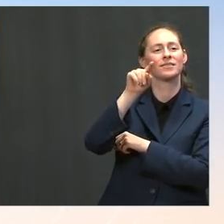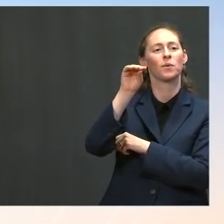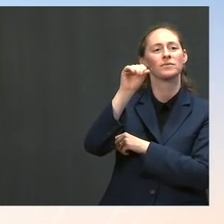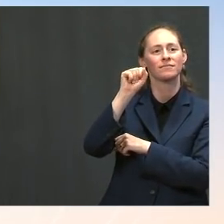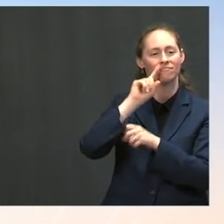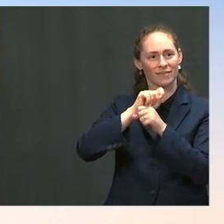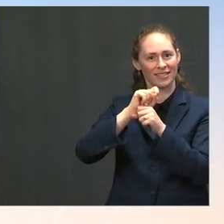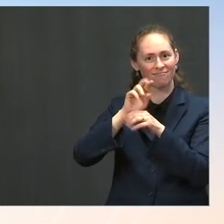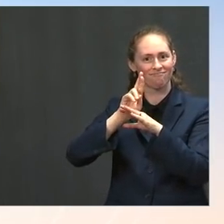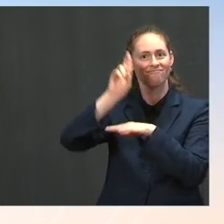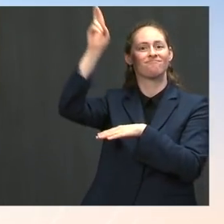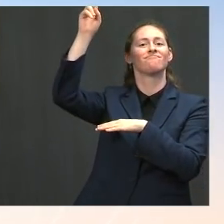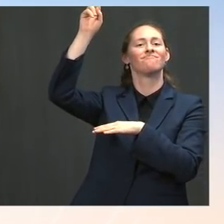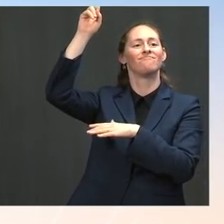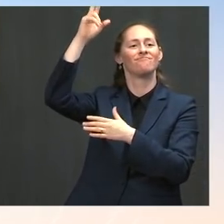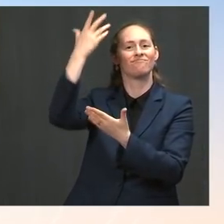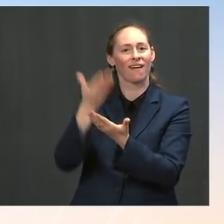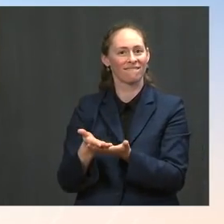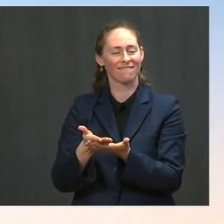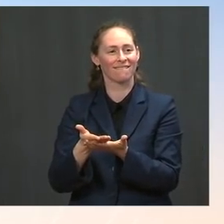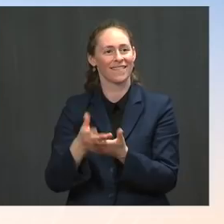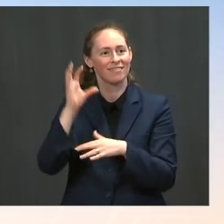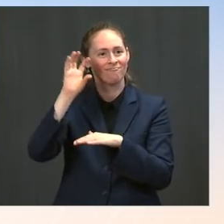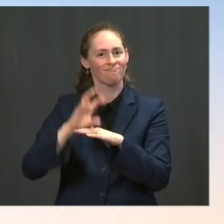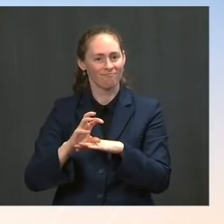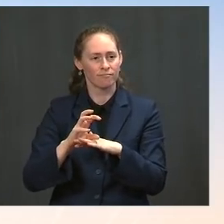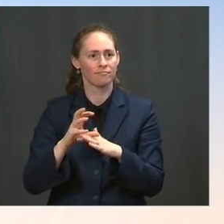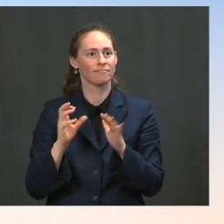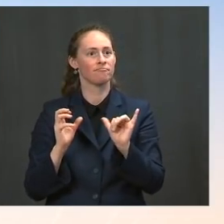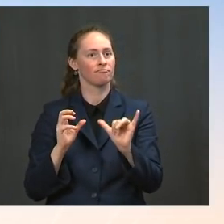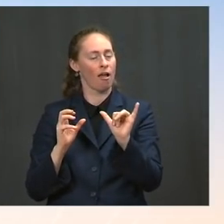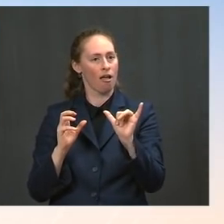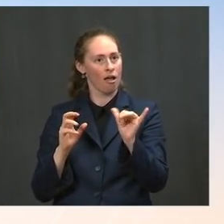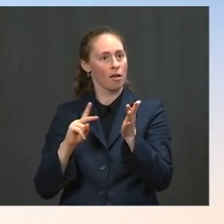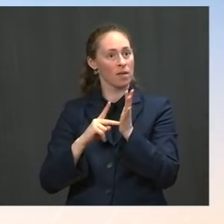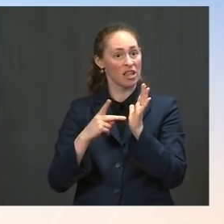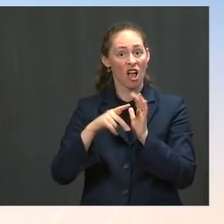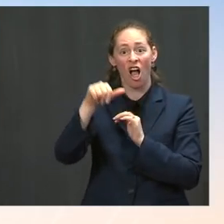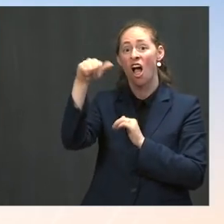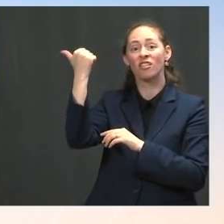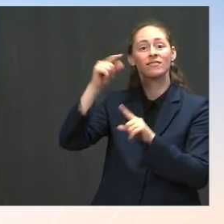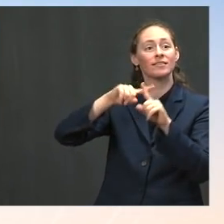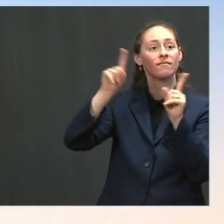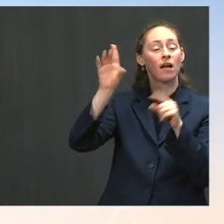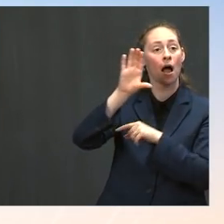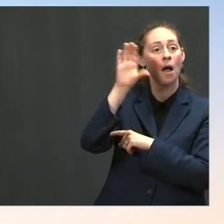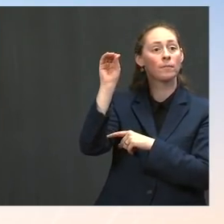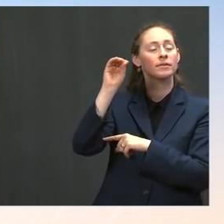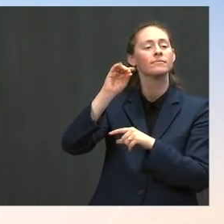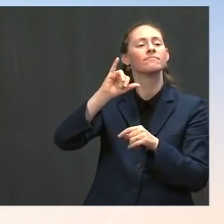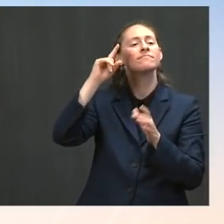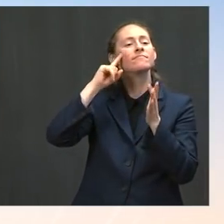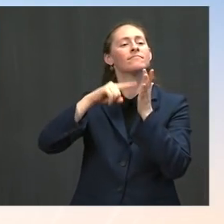There is this growing capacity with companies like Blue Origin and SpaceX. And the Vice President obviously